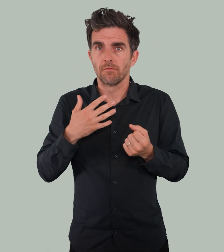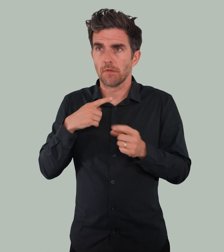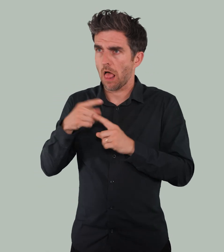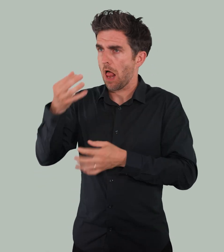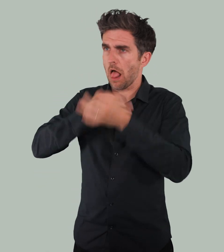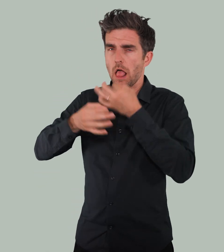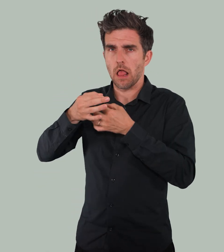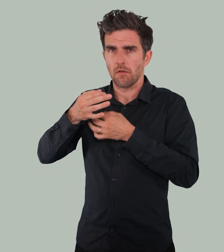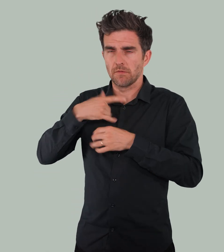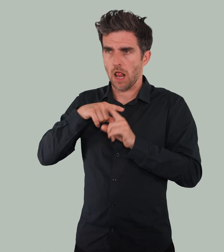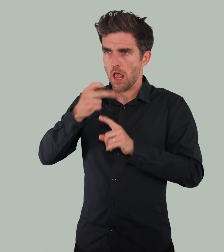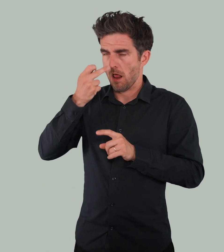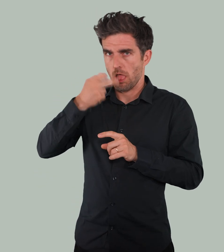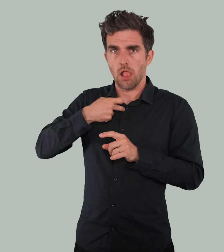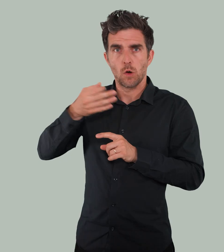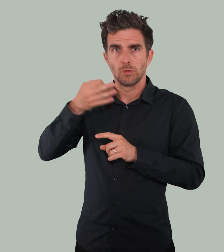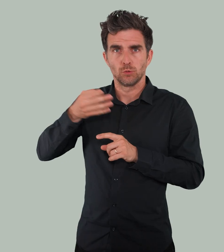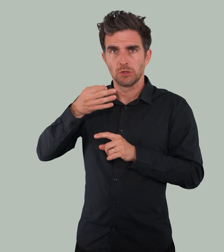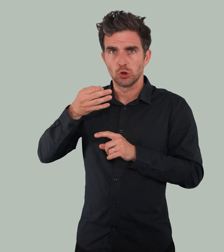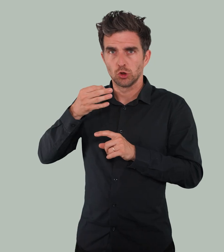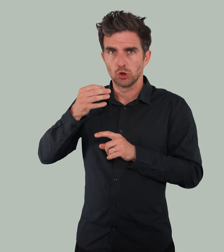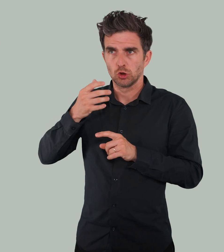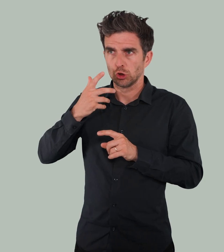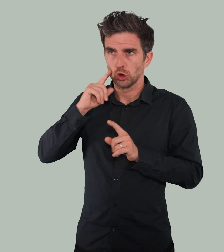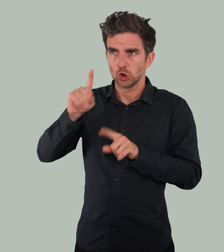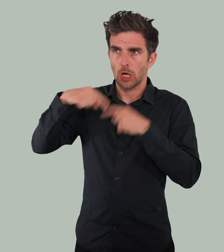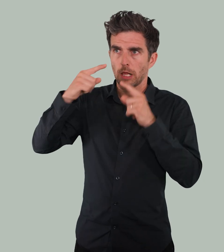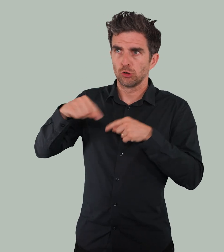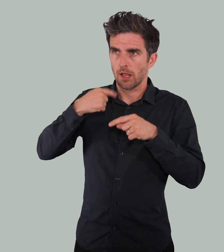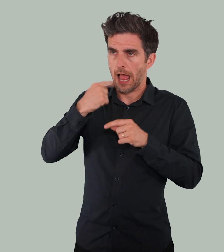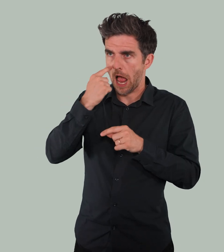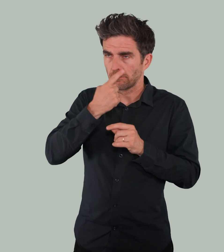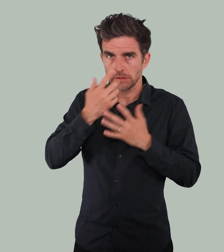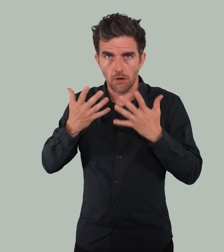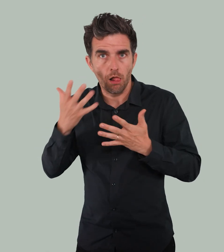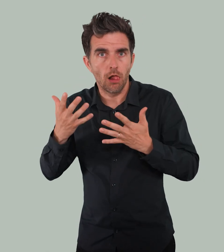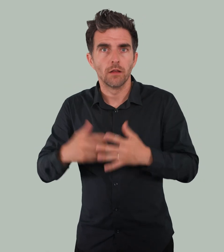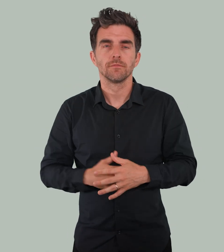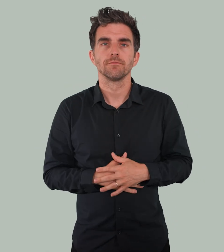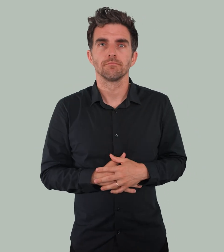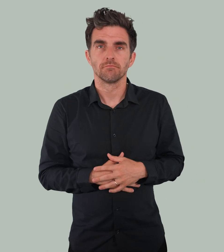Individuals also describe being asked trick questions and challenged on their evidence.